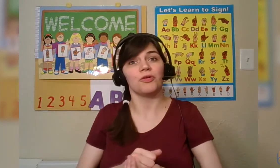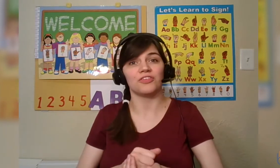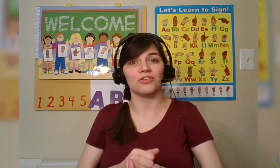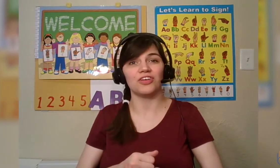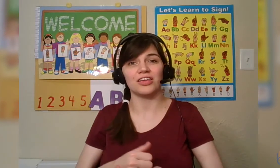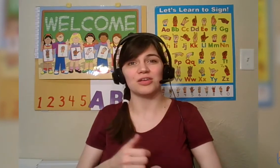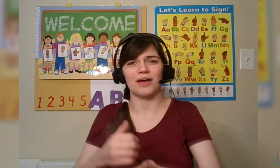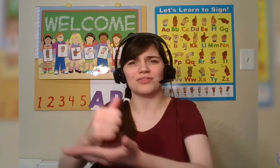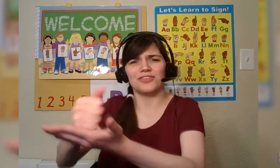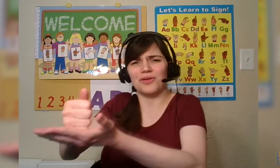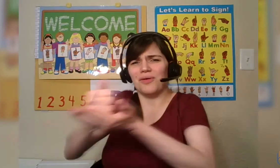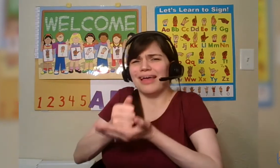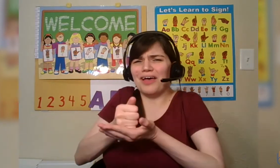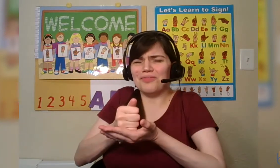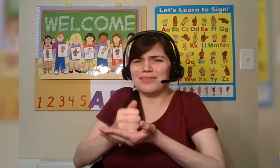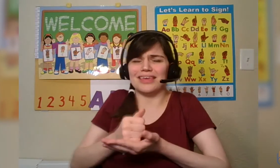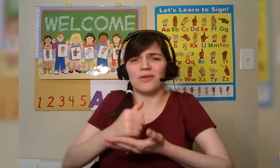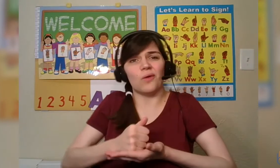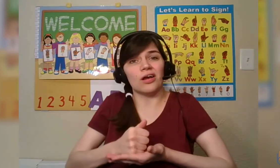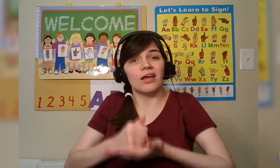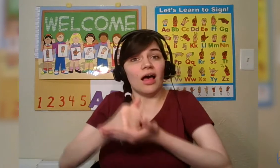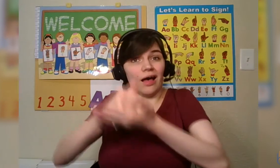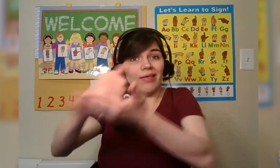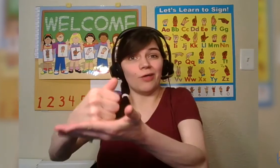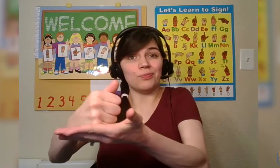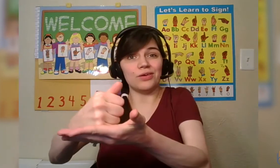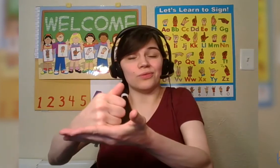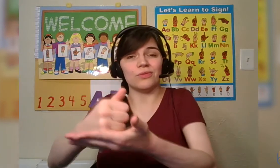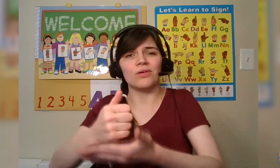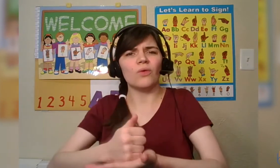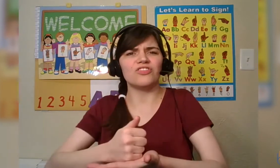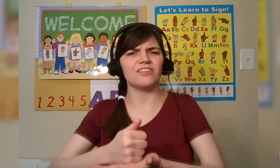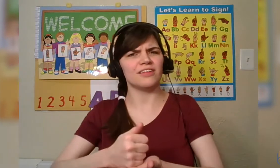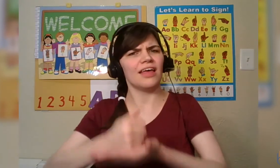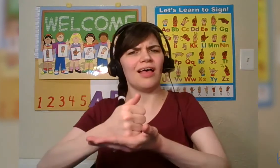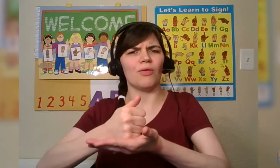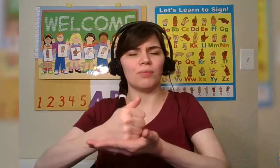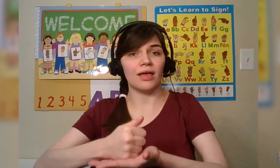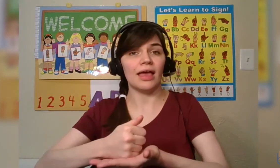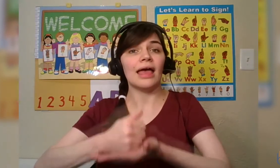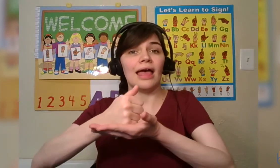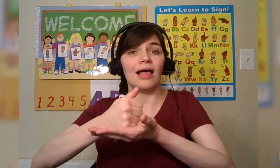person you're talking about. So, "Help me," or "I'll help you," or just, "help." "Help."